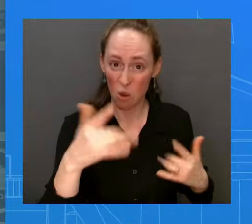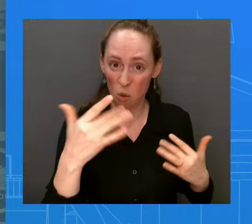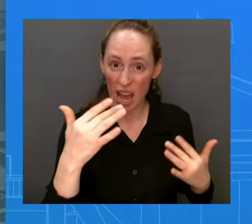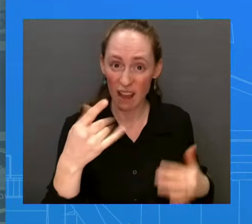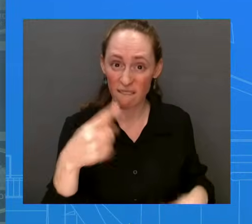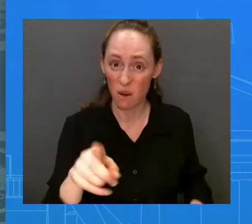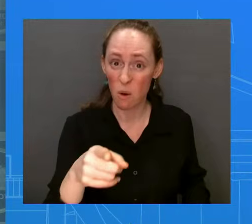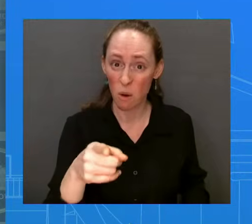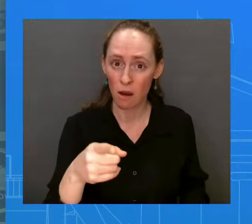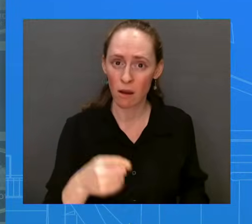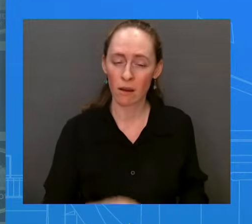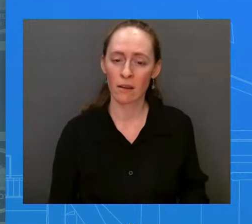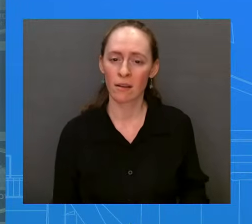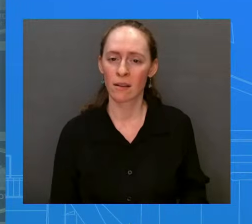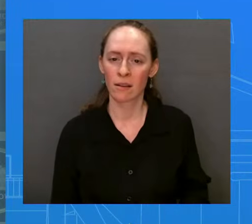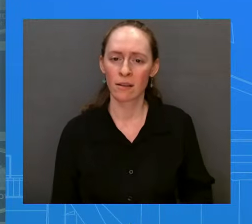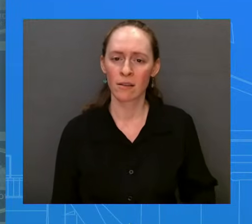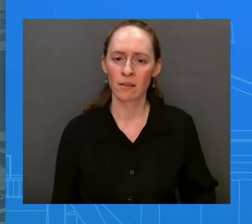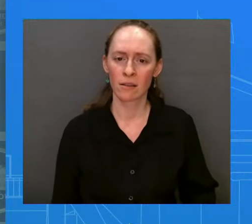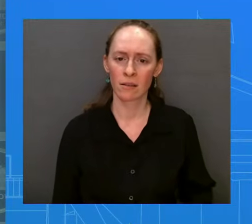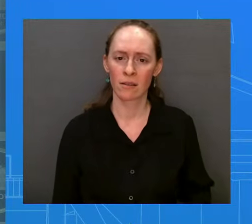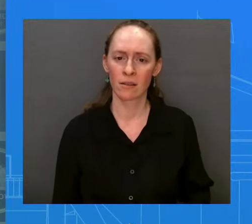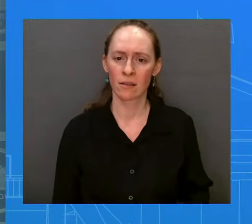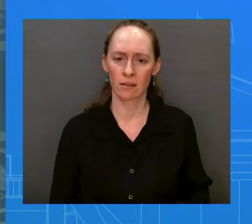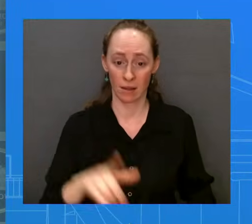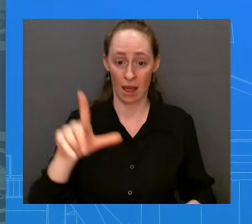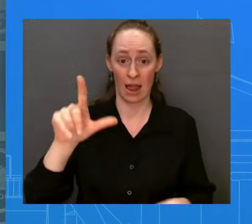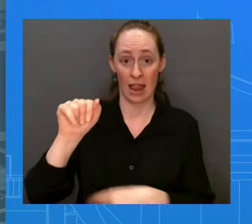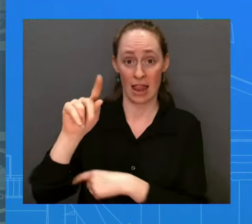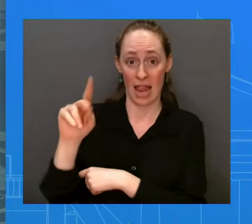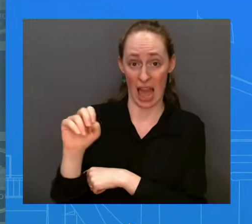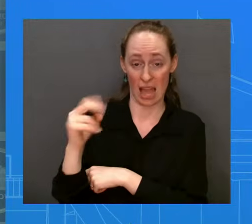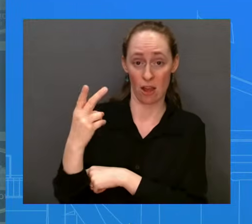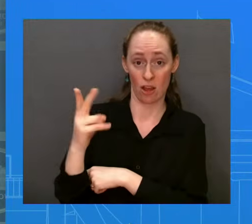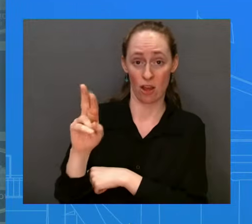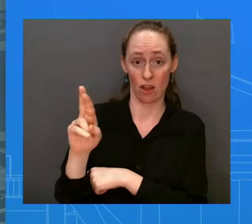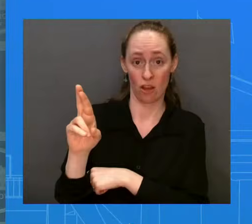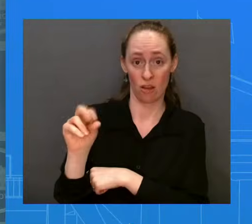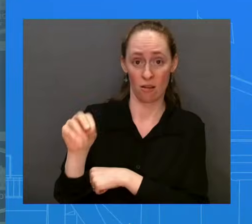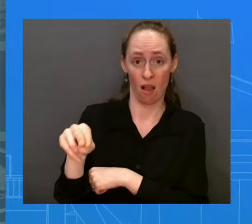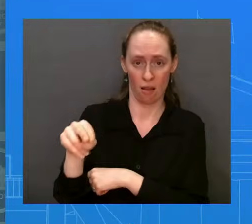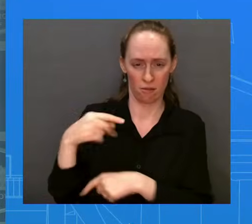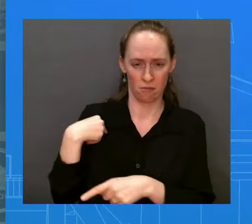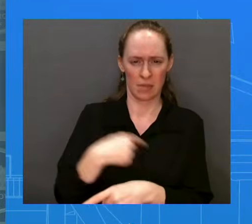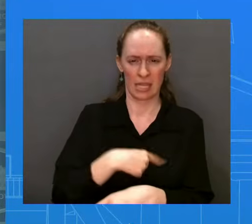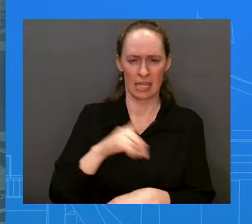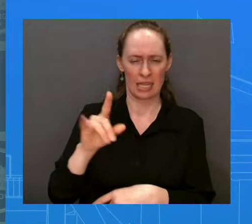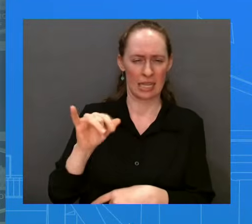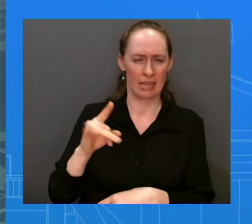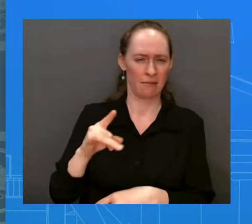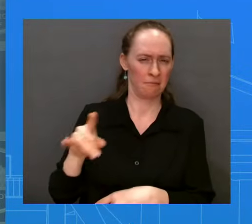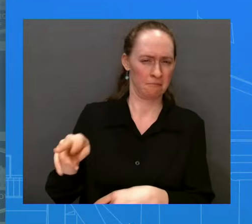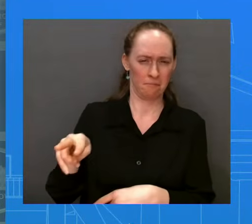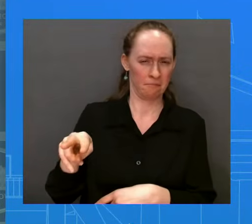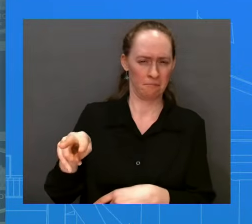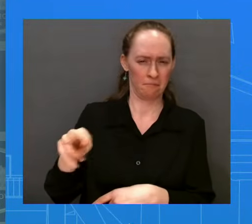in what we believe to be the Canadian side of the lake. So we were obviously in constant communication and consultation with our Canadian counterparts.